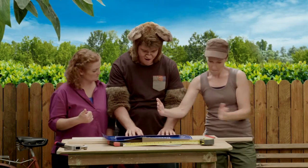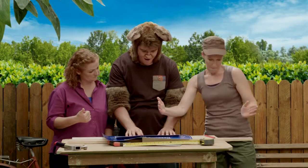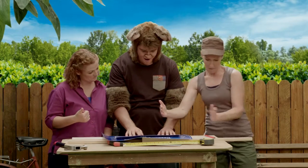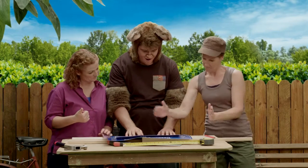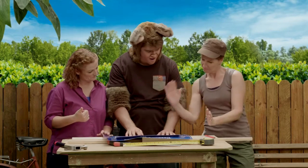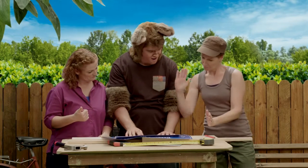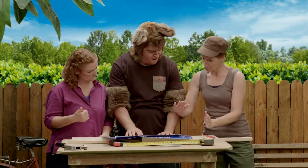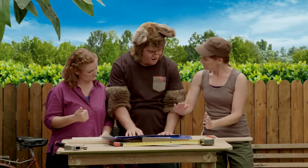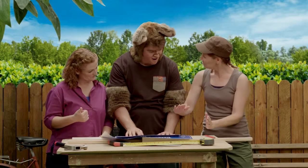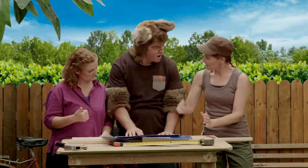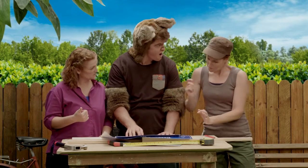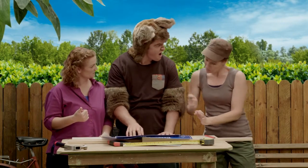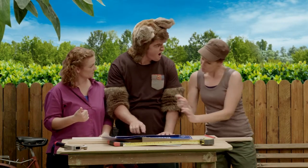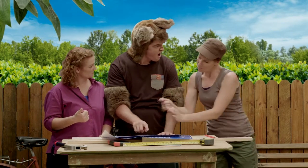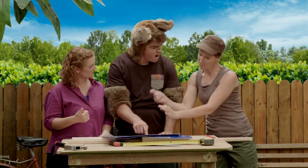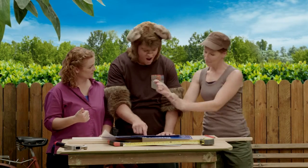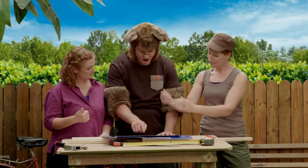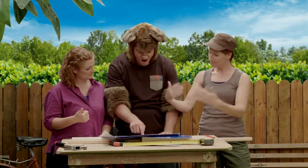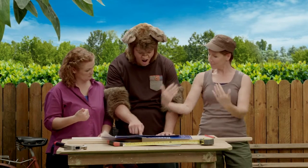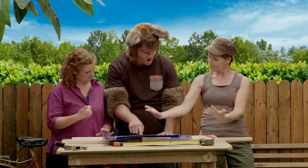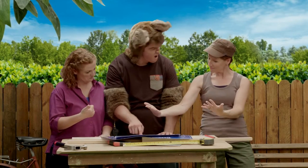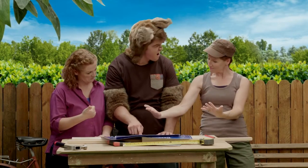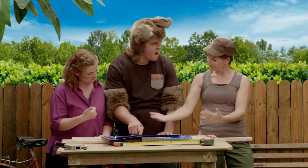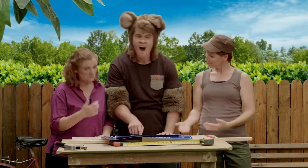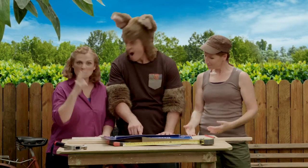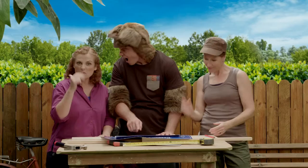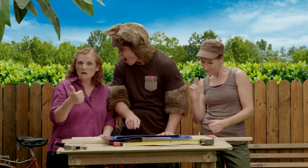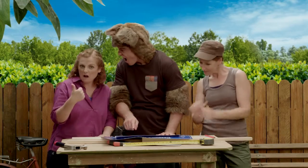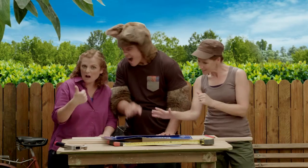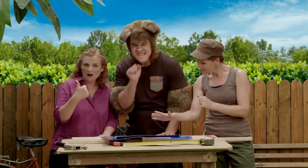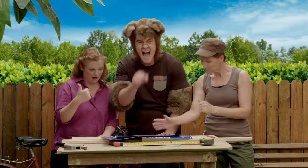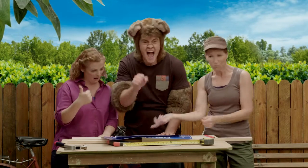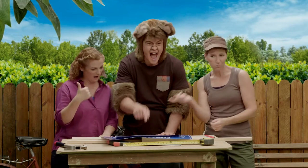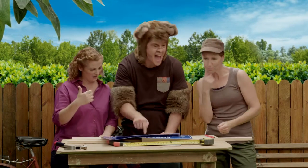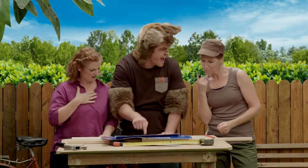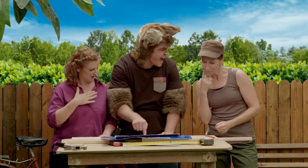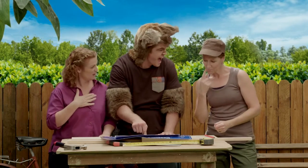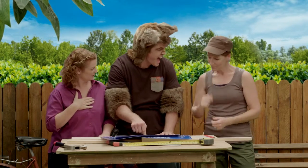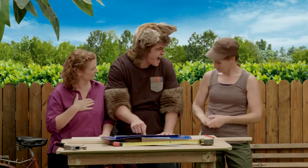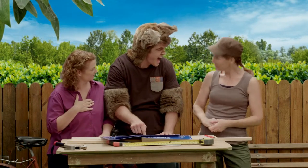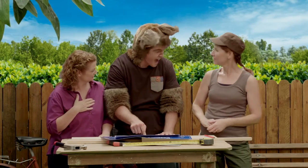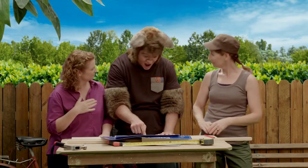As you can see, this is how we need to make our bird feeder. That looks great! Yeah, it does!